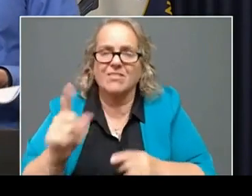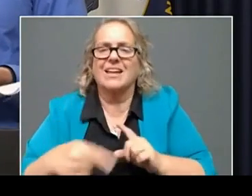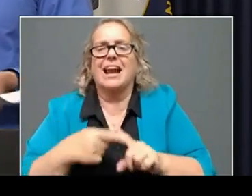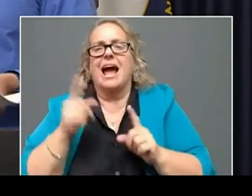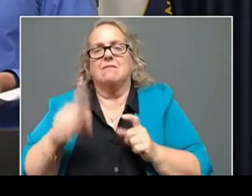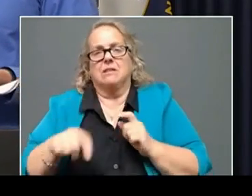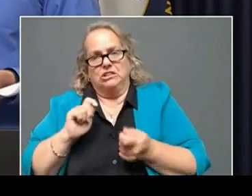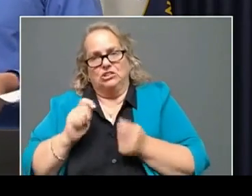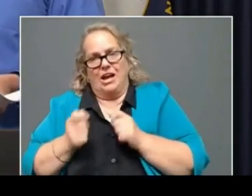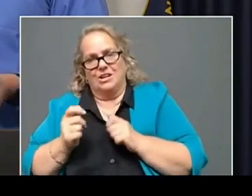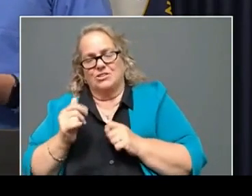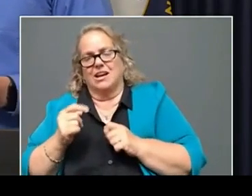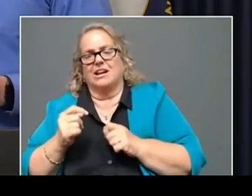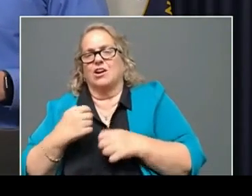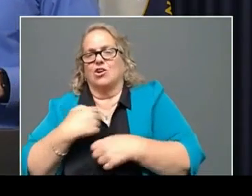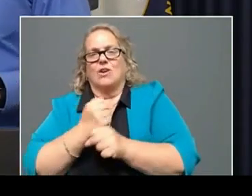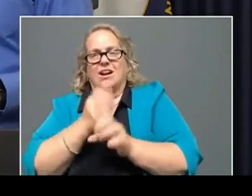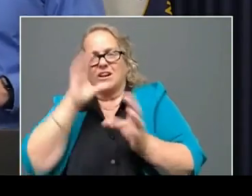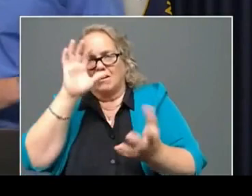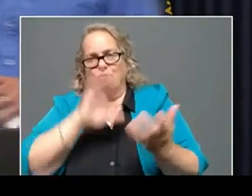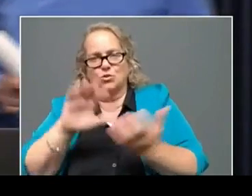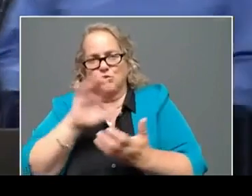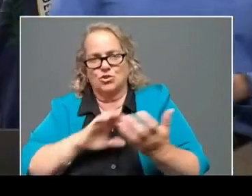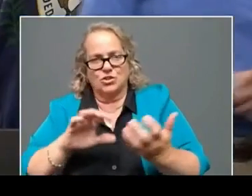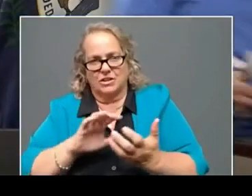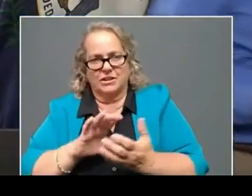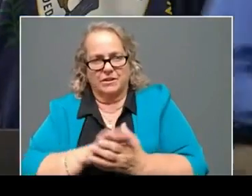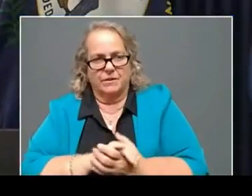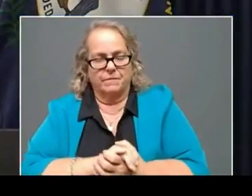that's why I don't only go through June 30 And and I think what we have been